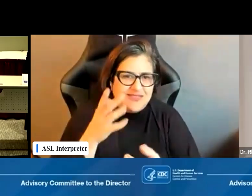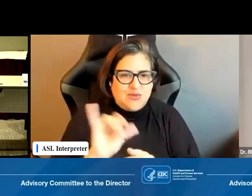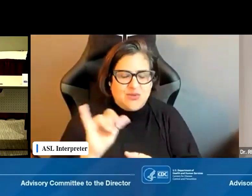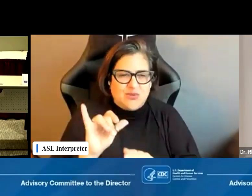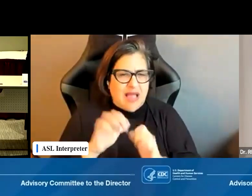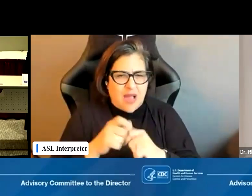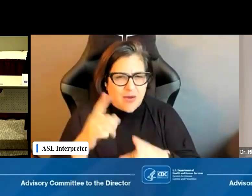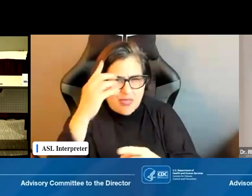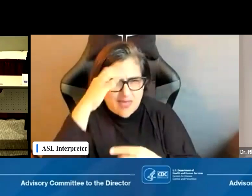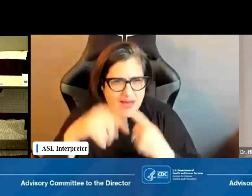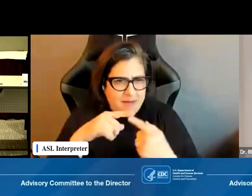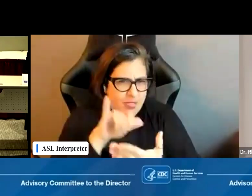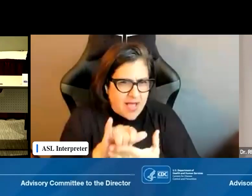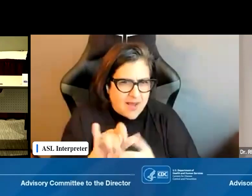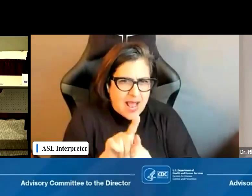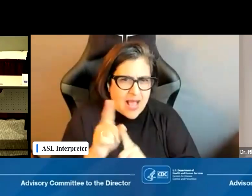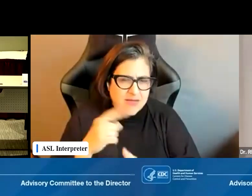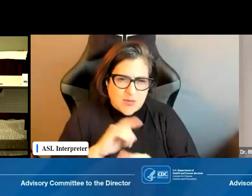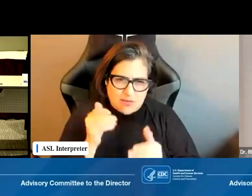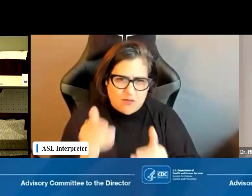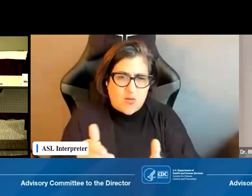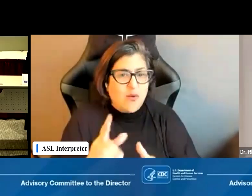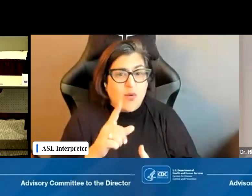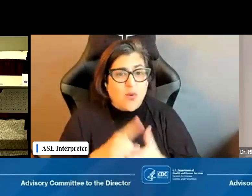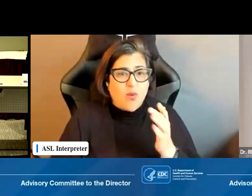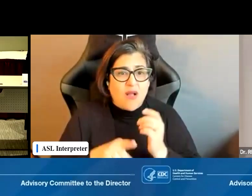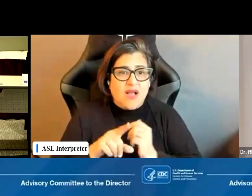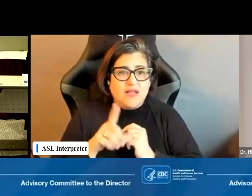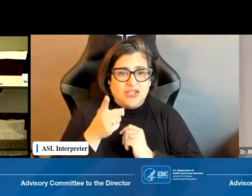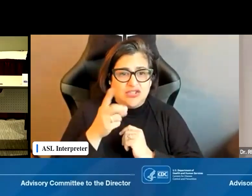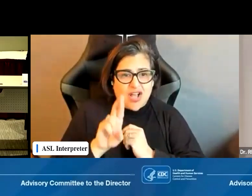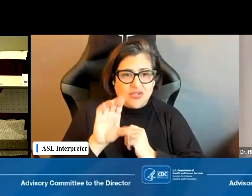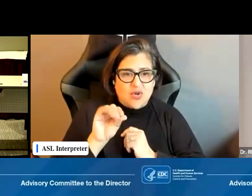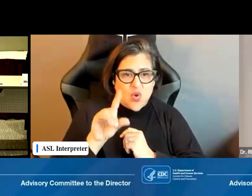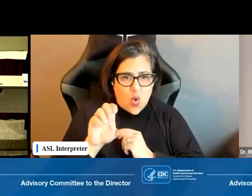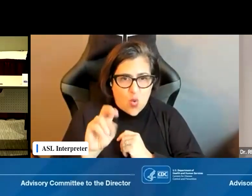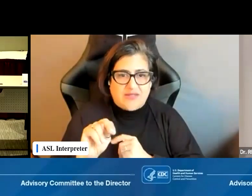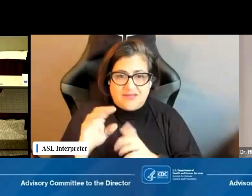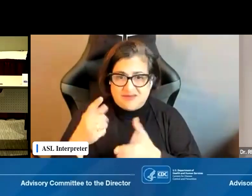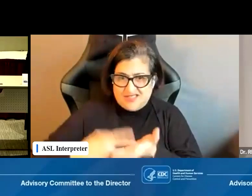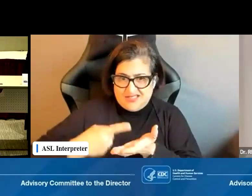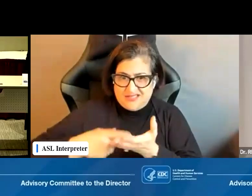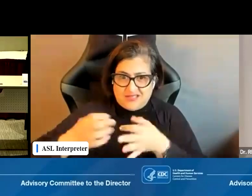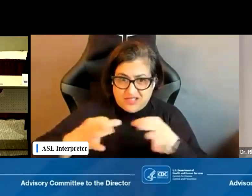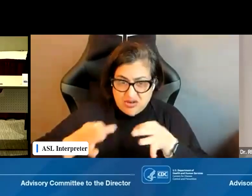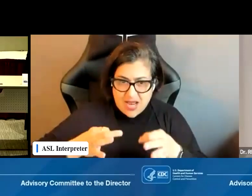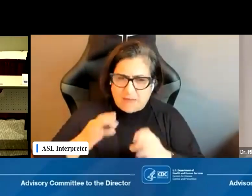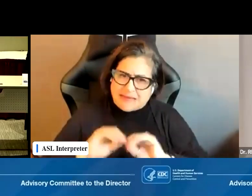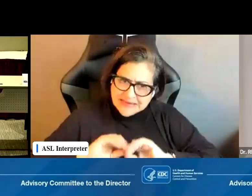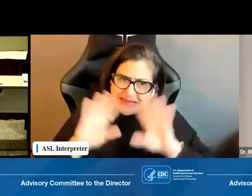because I think what Dr. Cohen has described is a real need to be using, supporting the systems